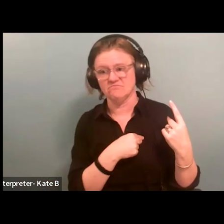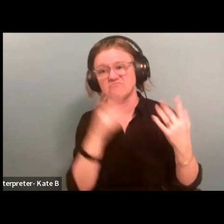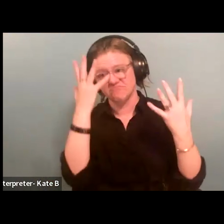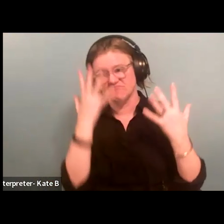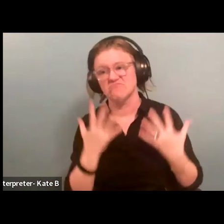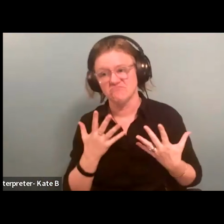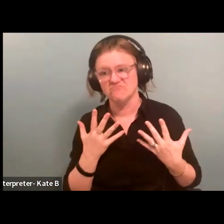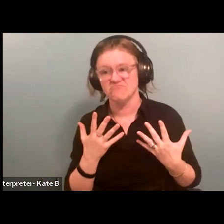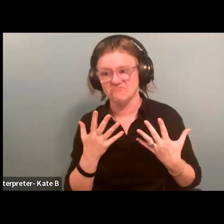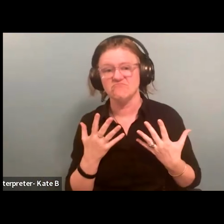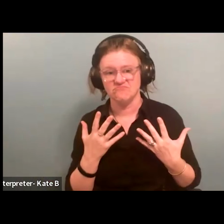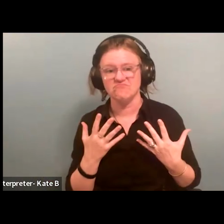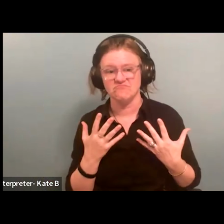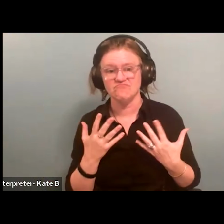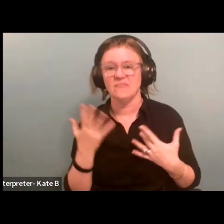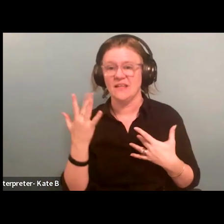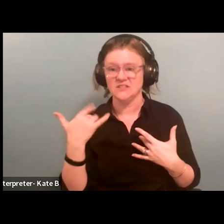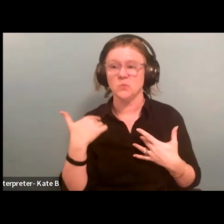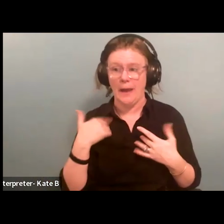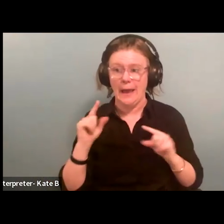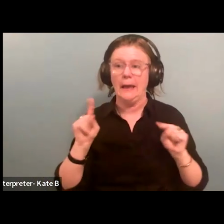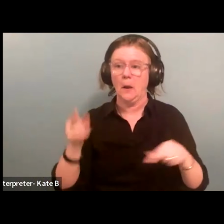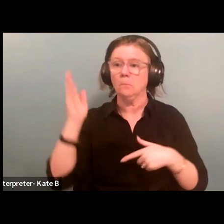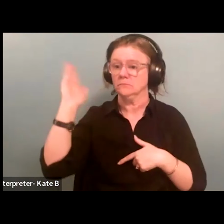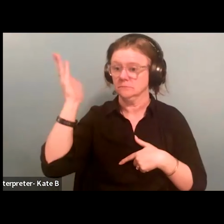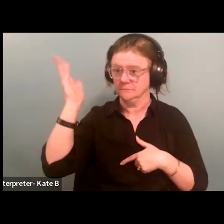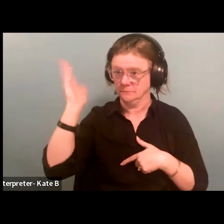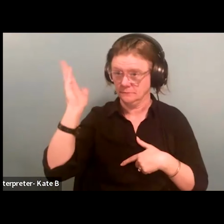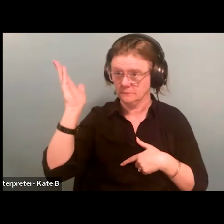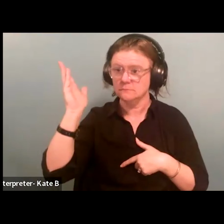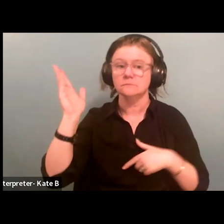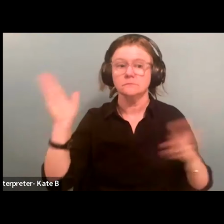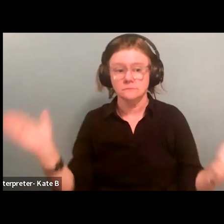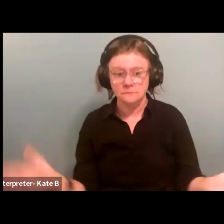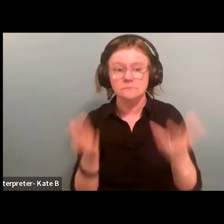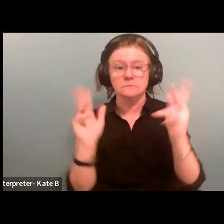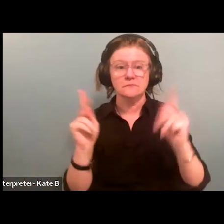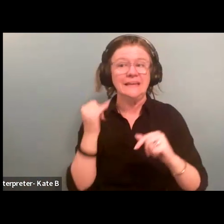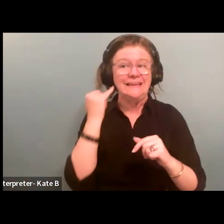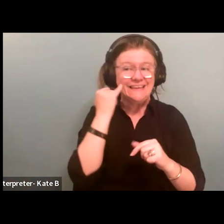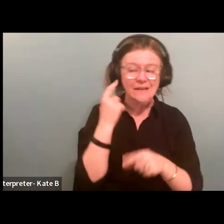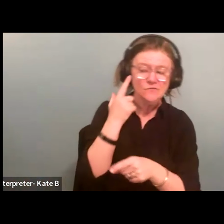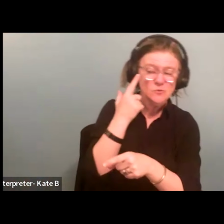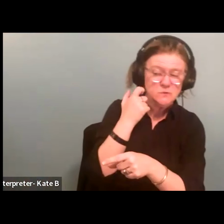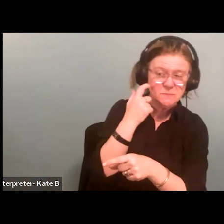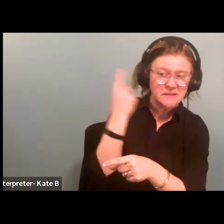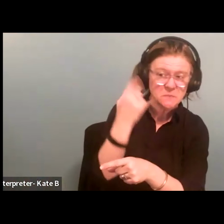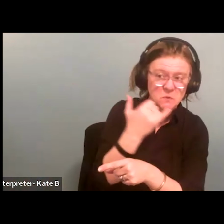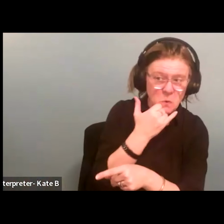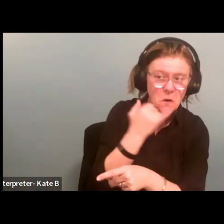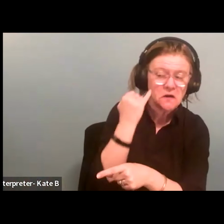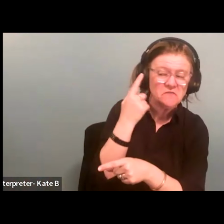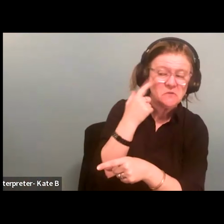And that's one of the reasons I do these presentations, to encourage anyone to make a call to that number,